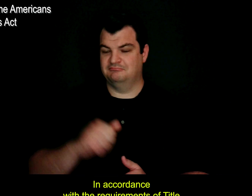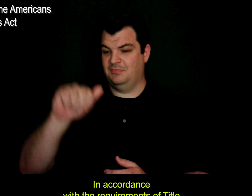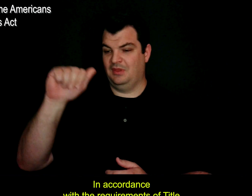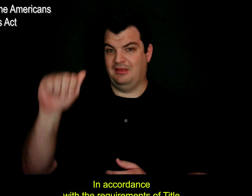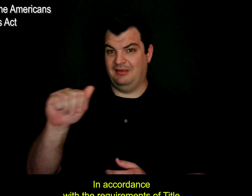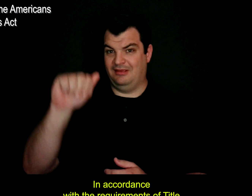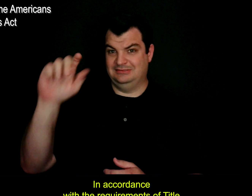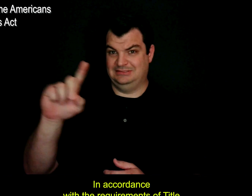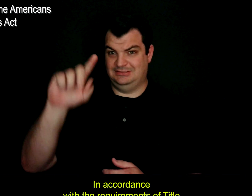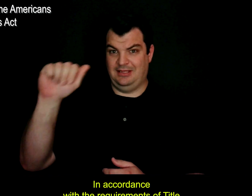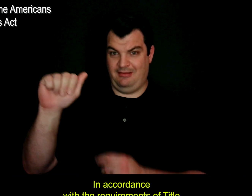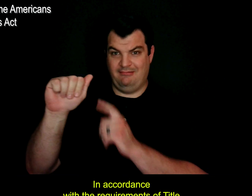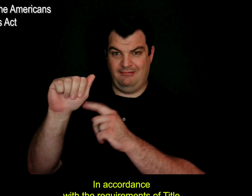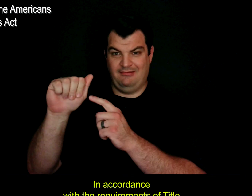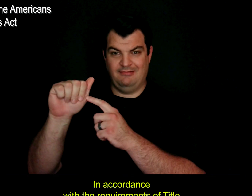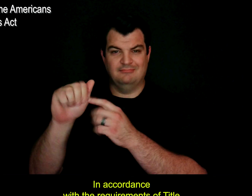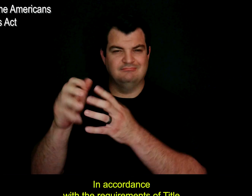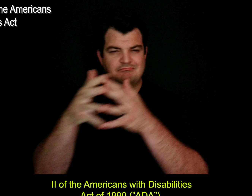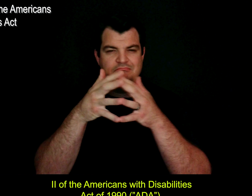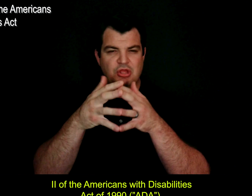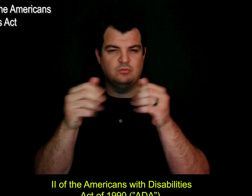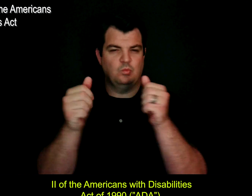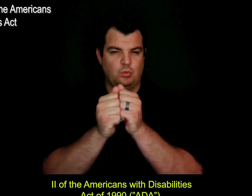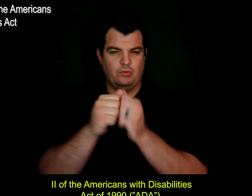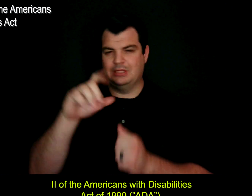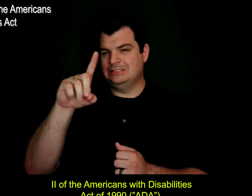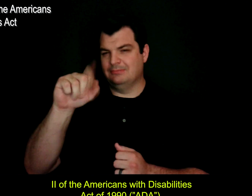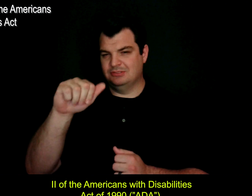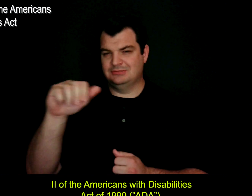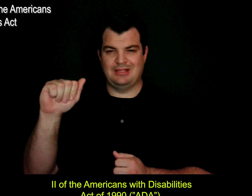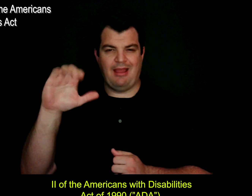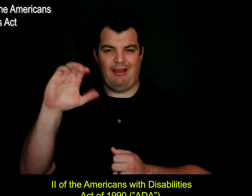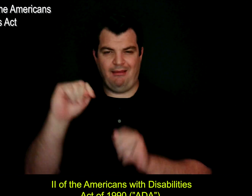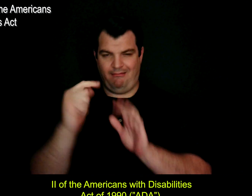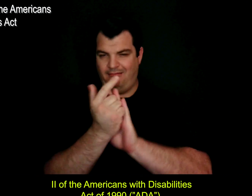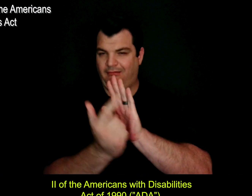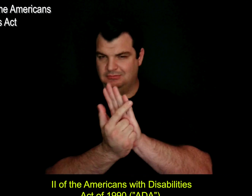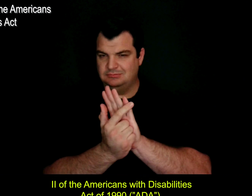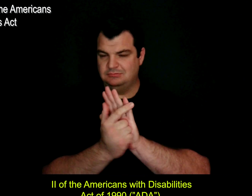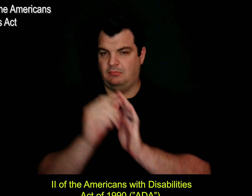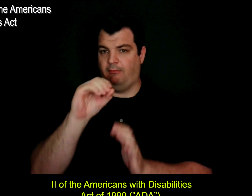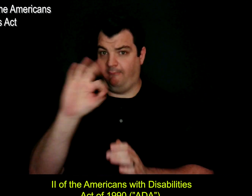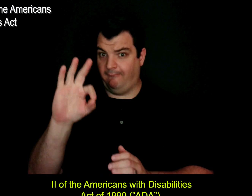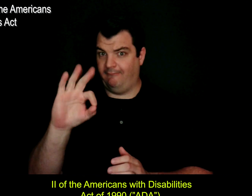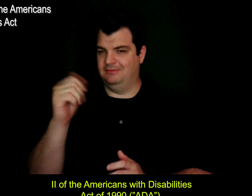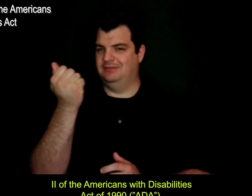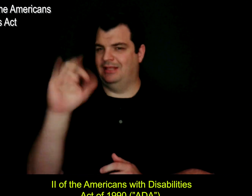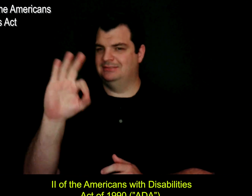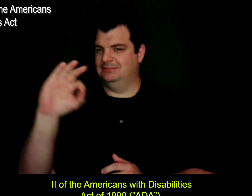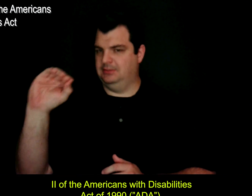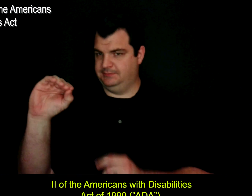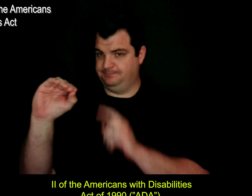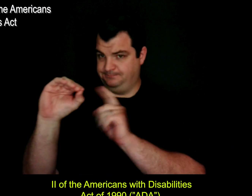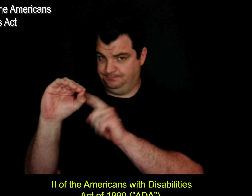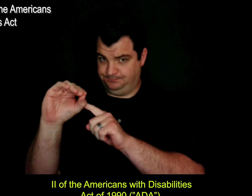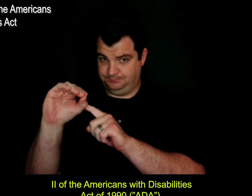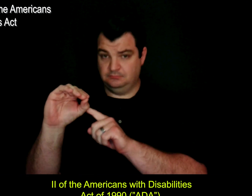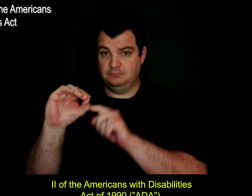In accordance with the requirements of Title II of the Americans with Disabilities Act of 1990 (”ADA”),